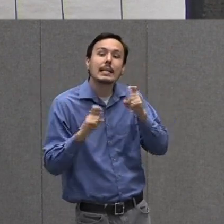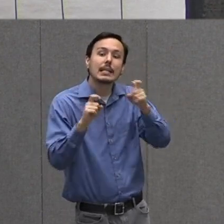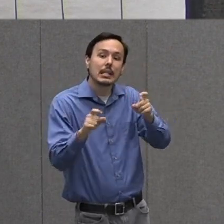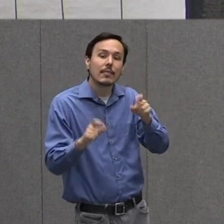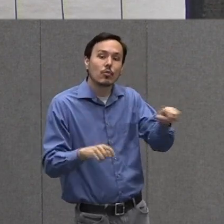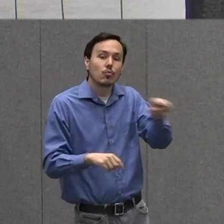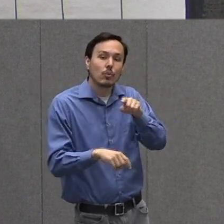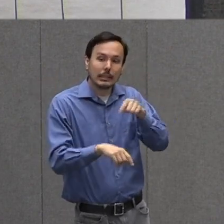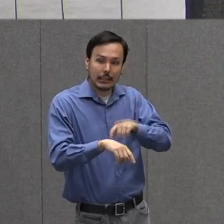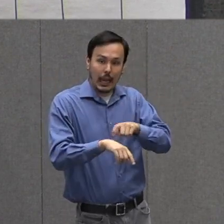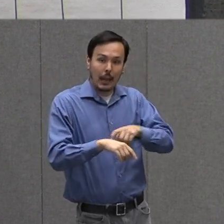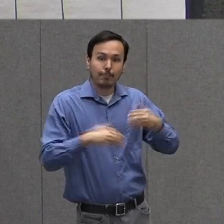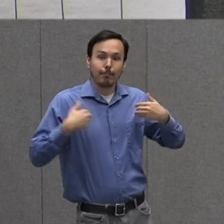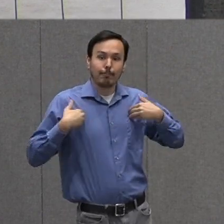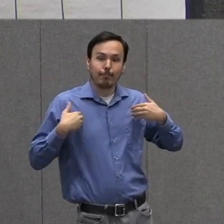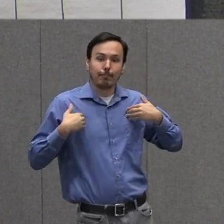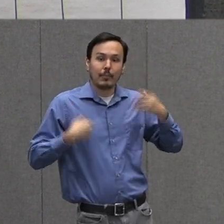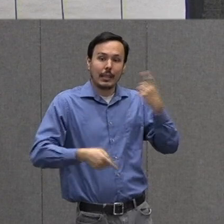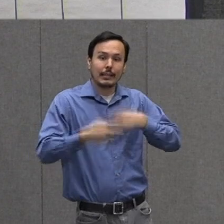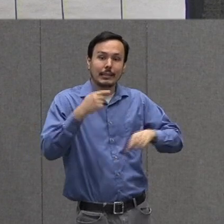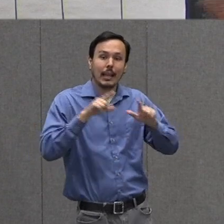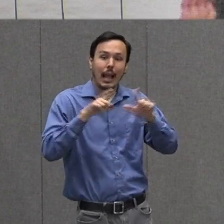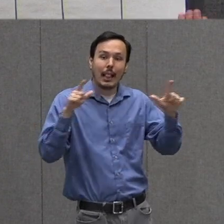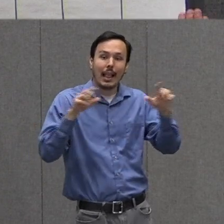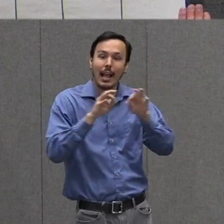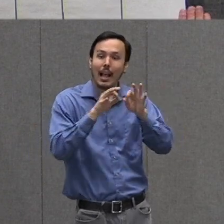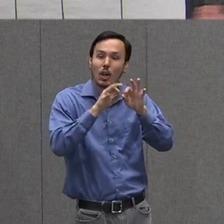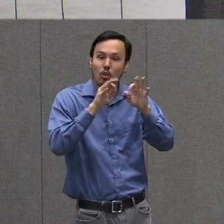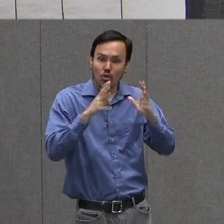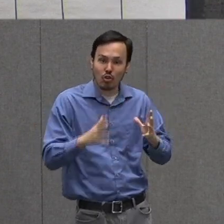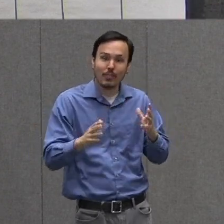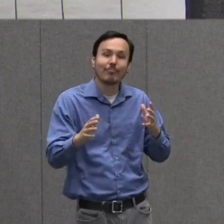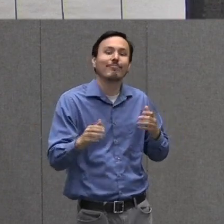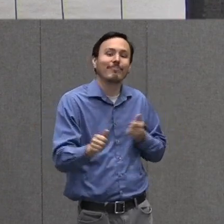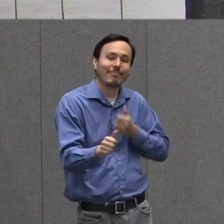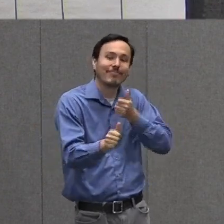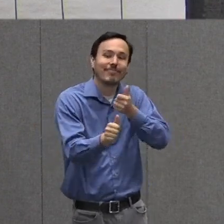for the sign language interpreter to sign the words.